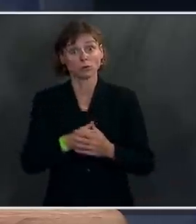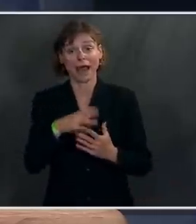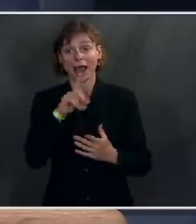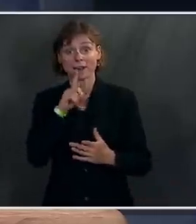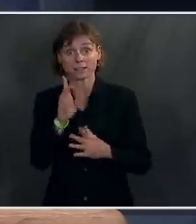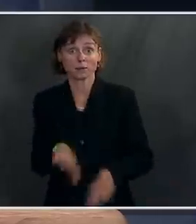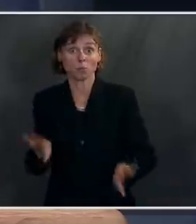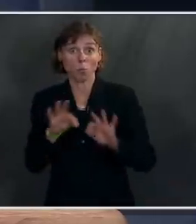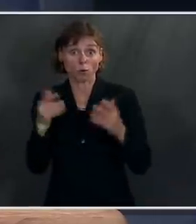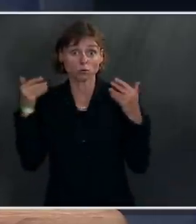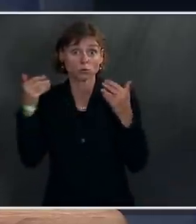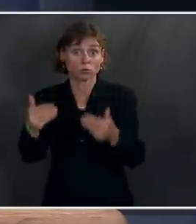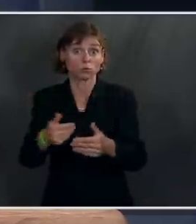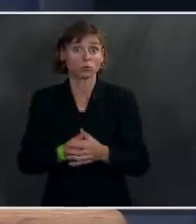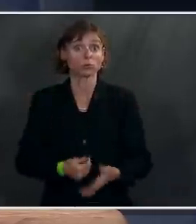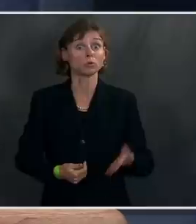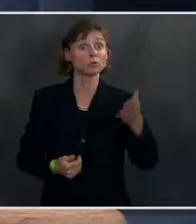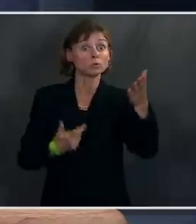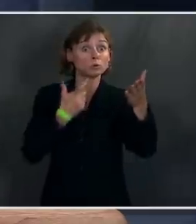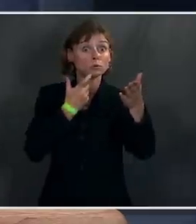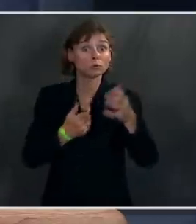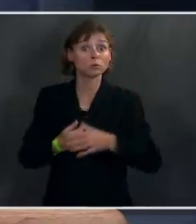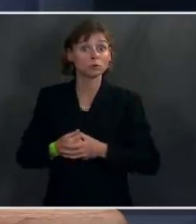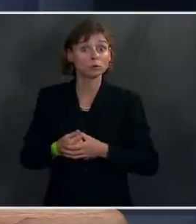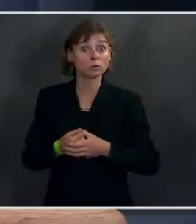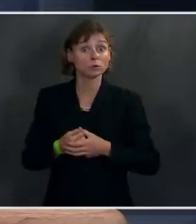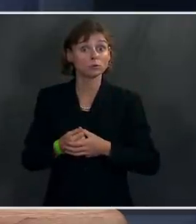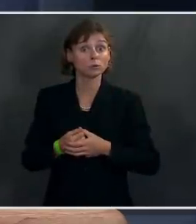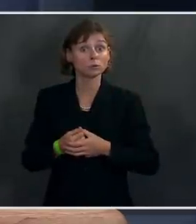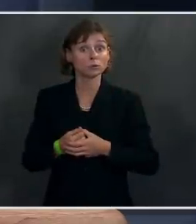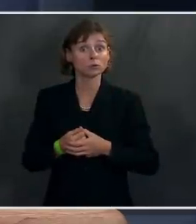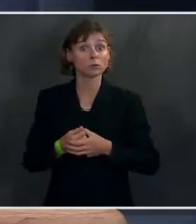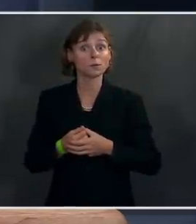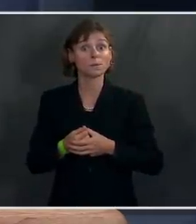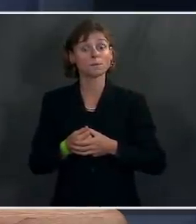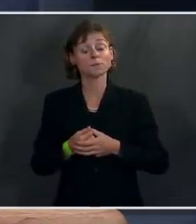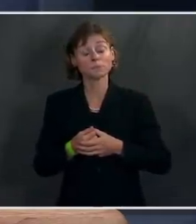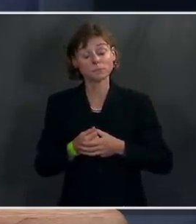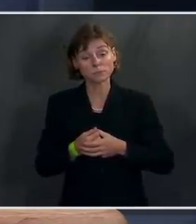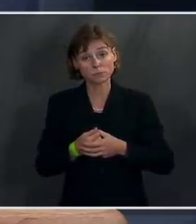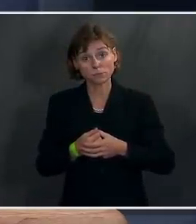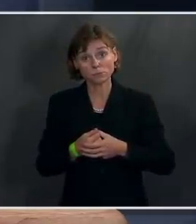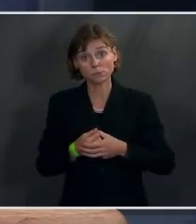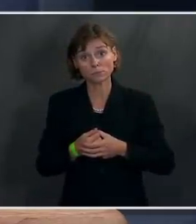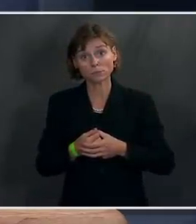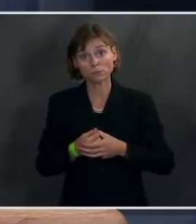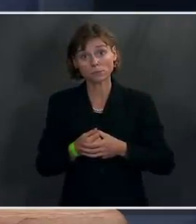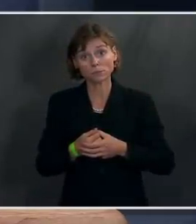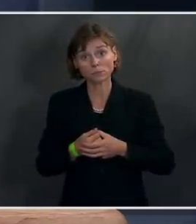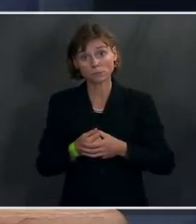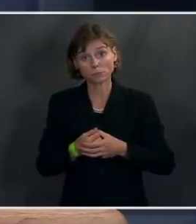Go ahead in the back. Oh, go ahead. Sorry. Go ahead. The Press: Is there any plan or date set for the president